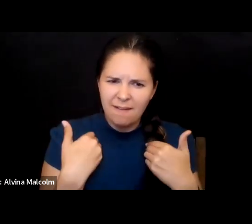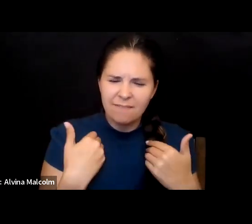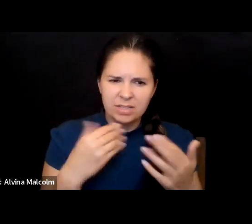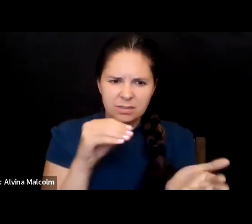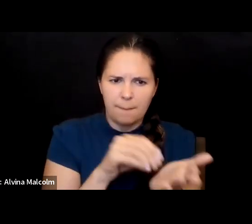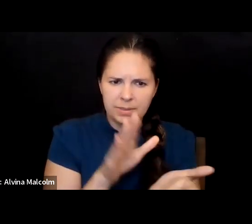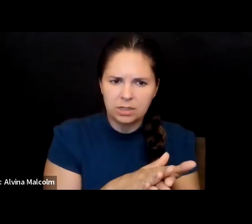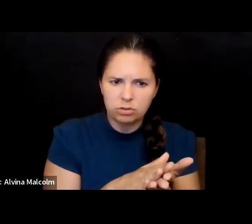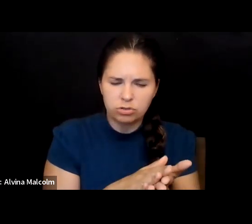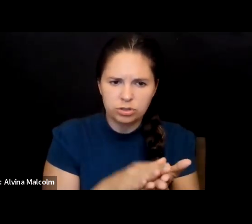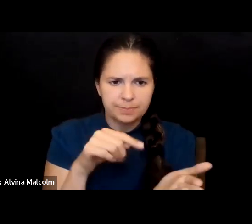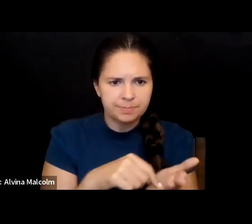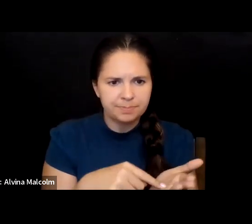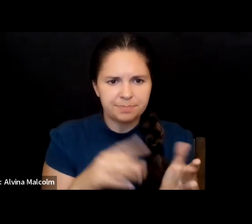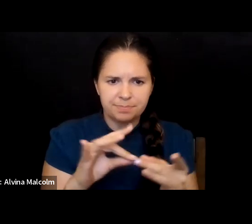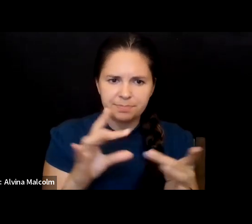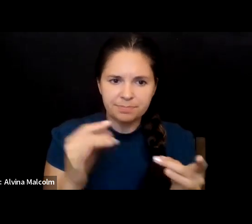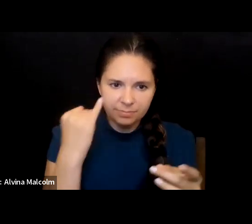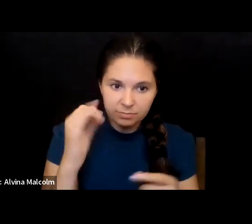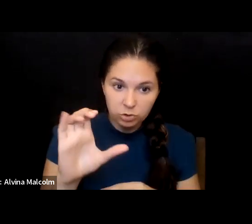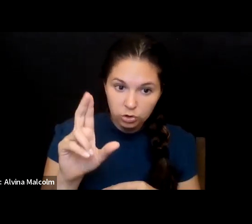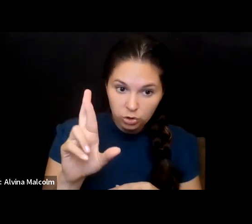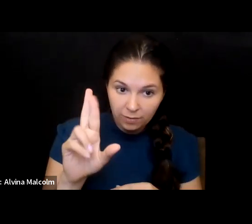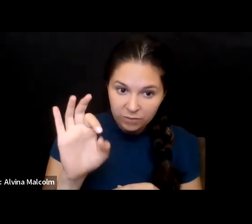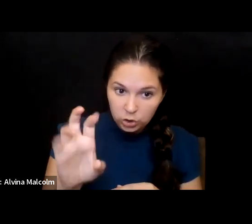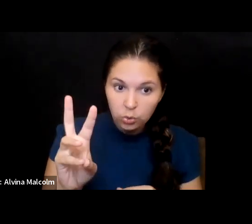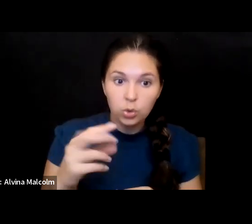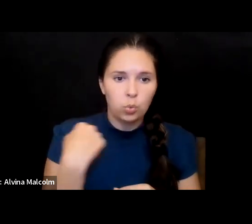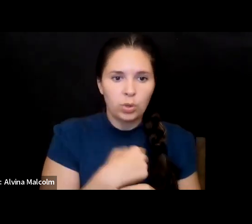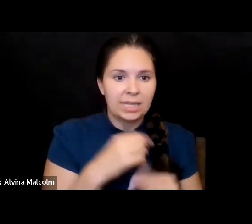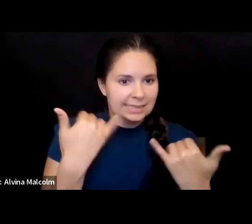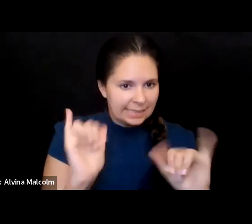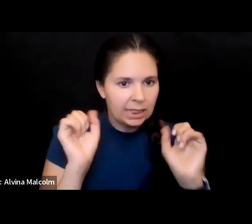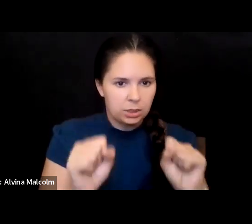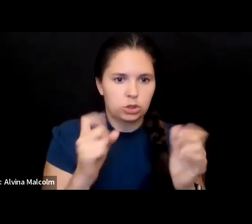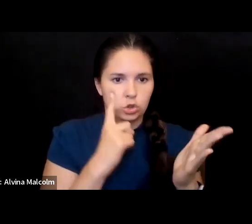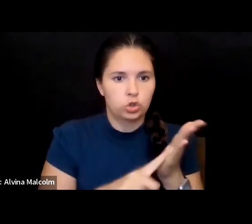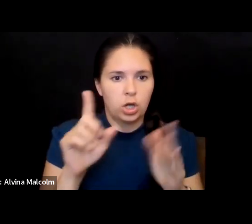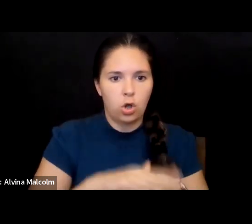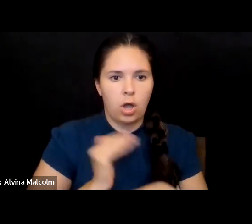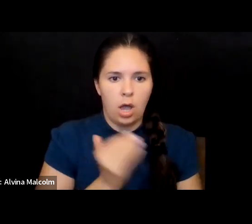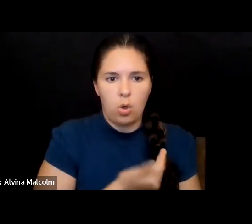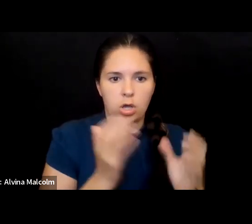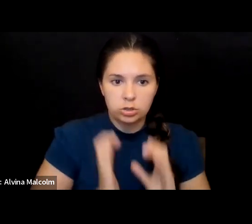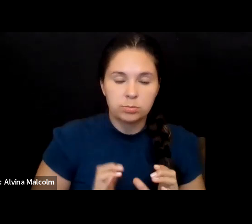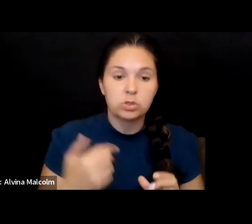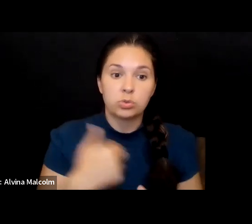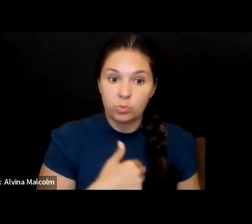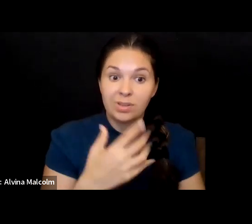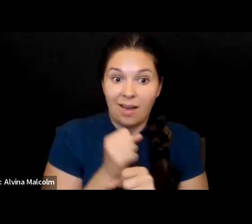You're not getting anything. Then we have to decide -- if the CILs are